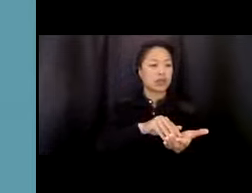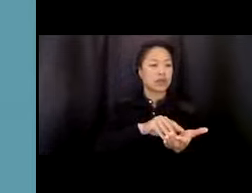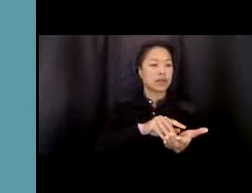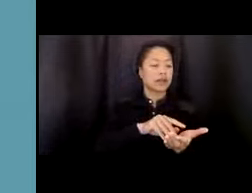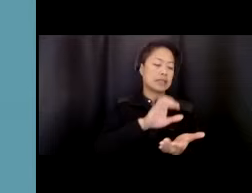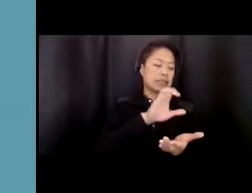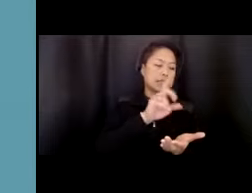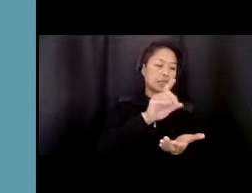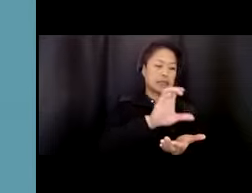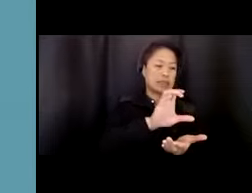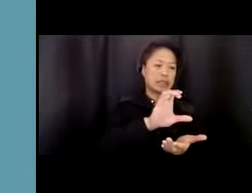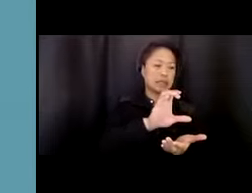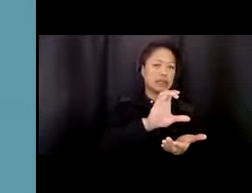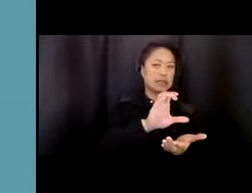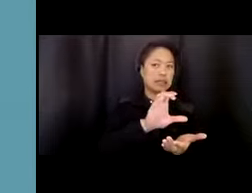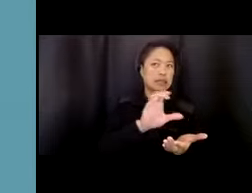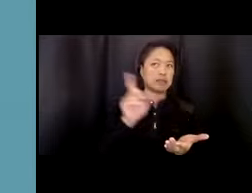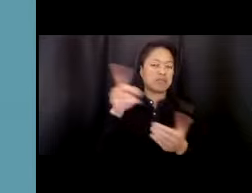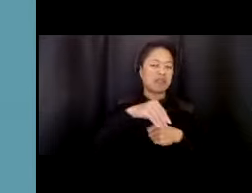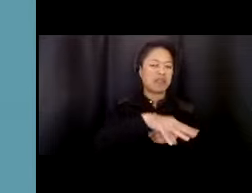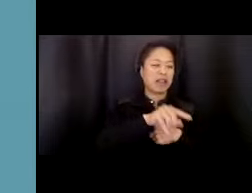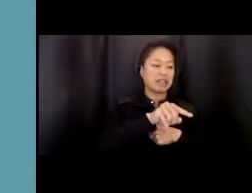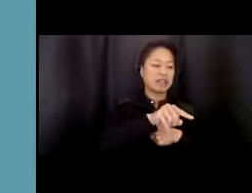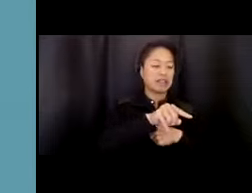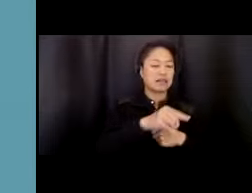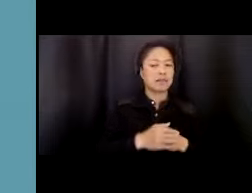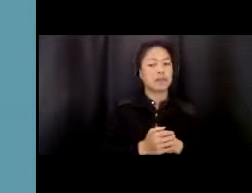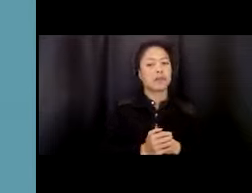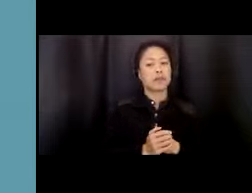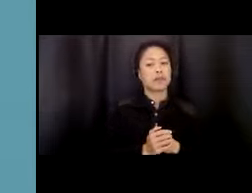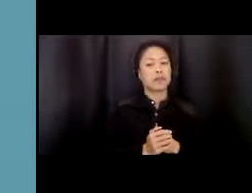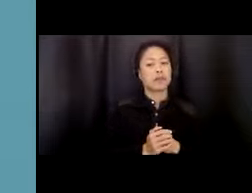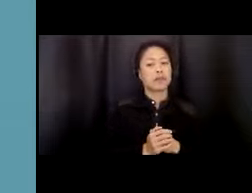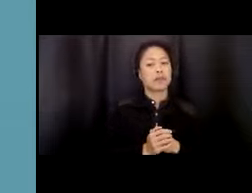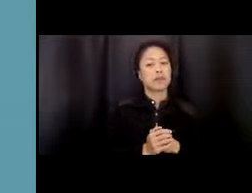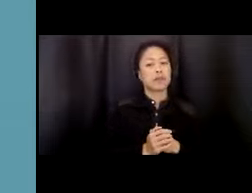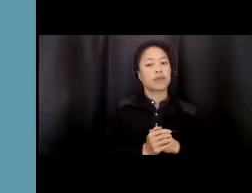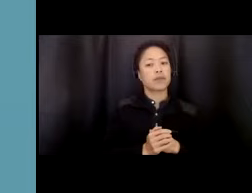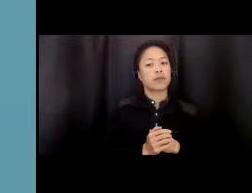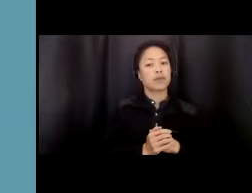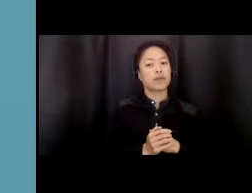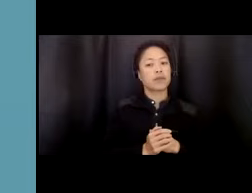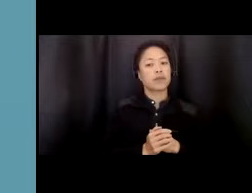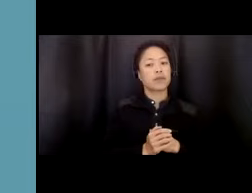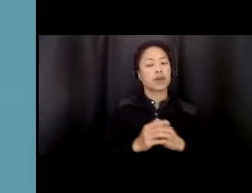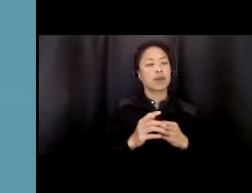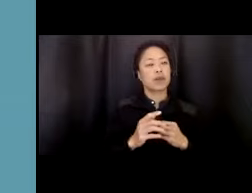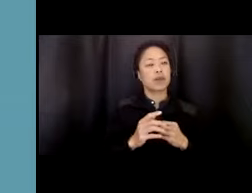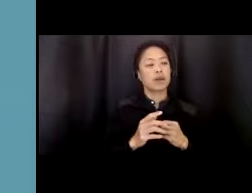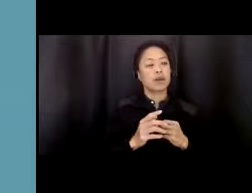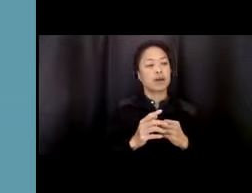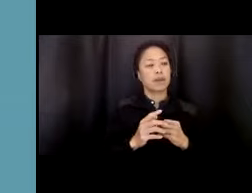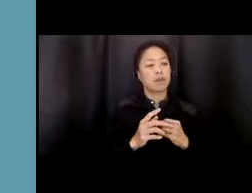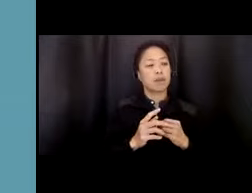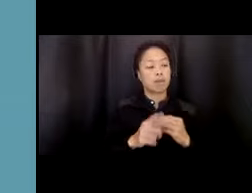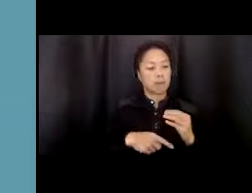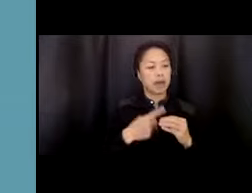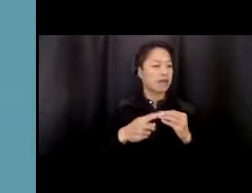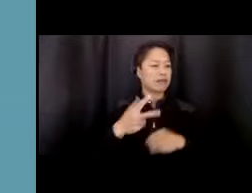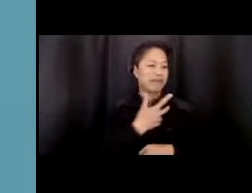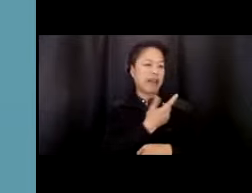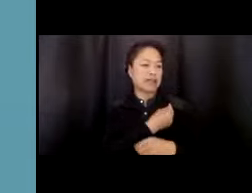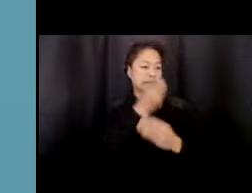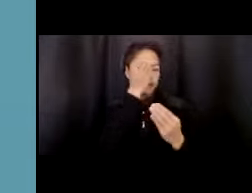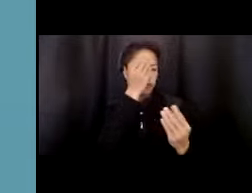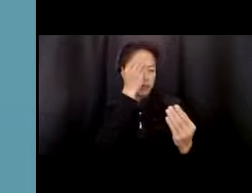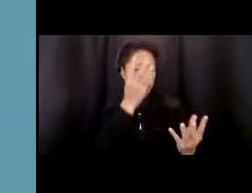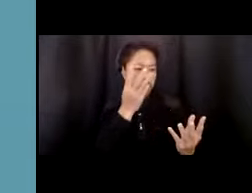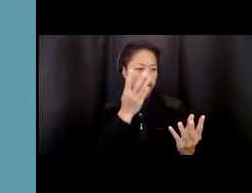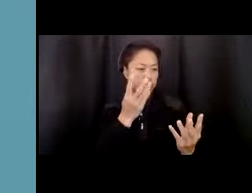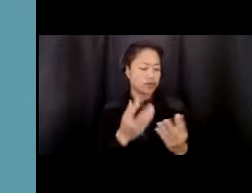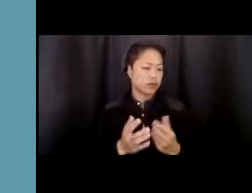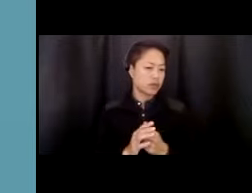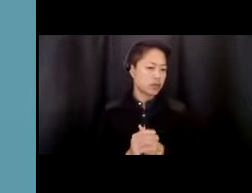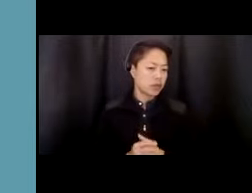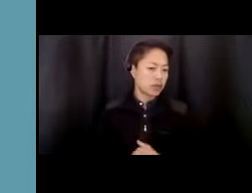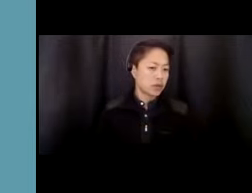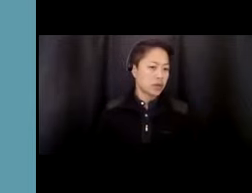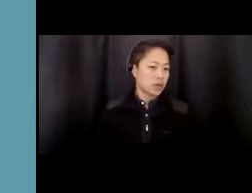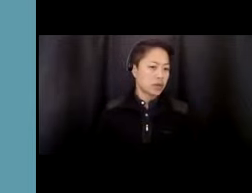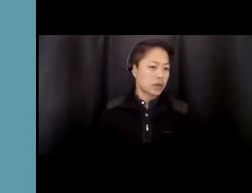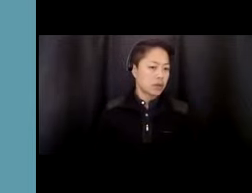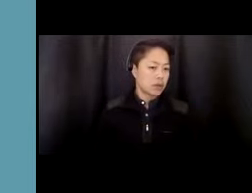(CDC) on information about the vaccine.